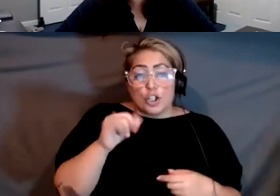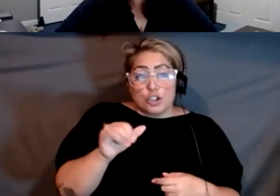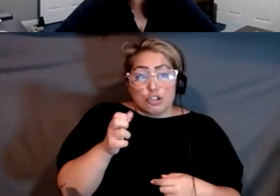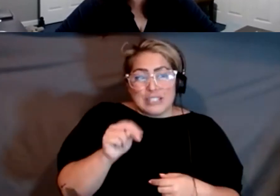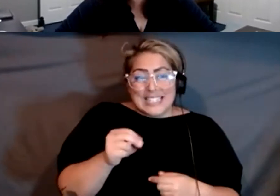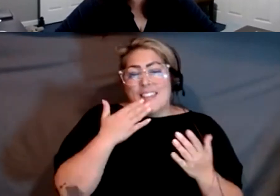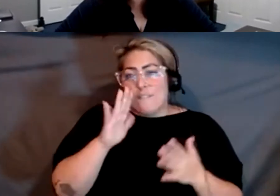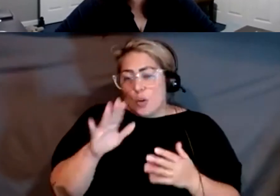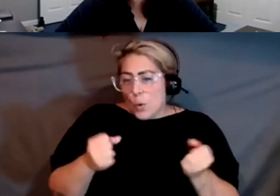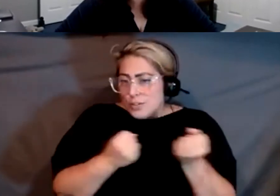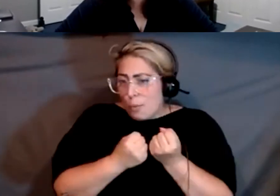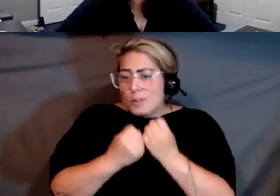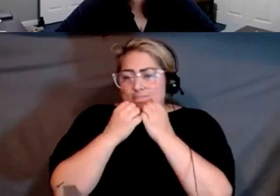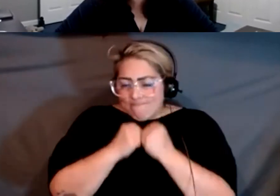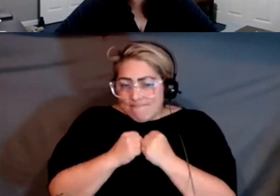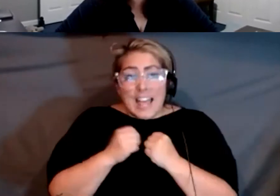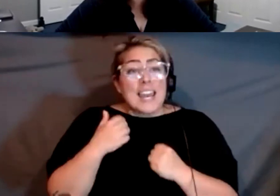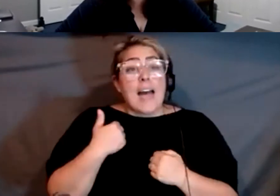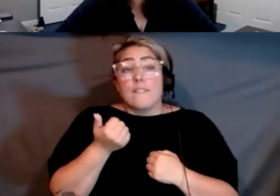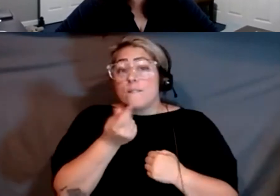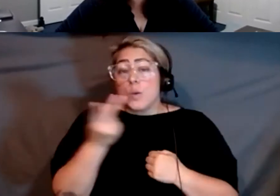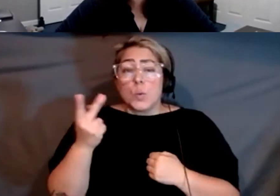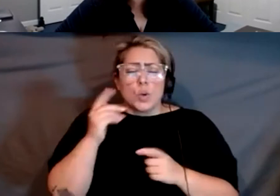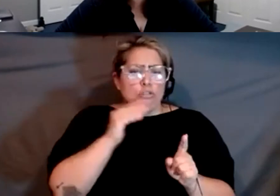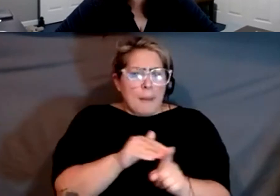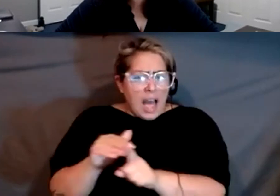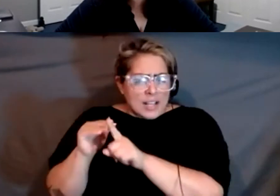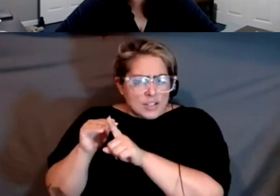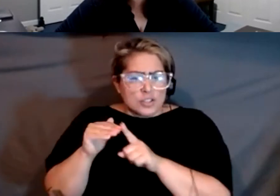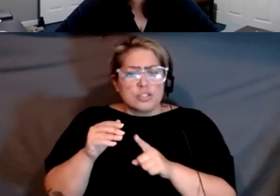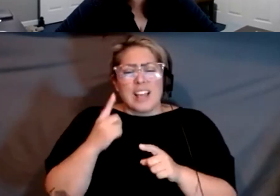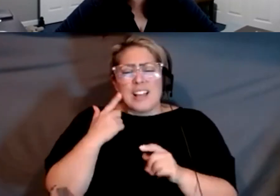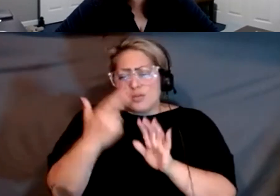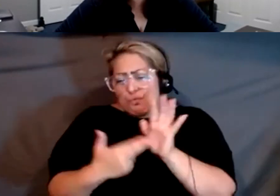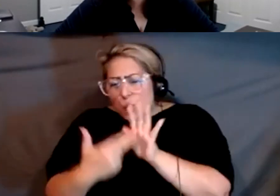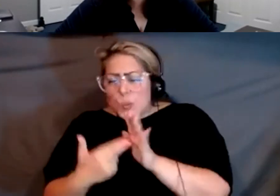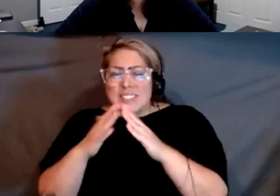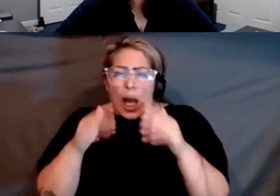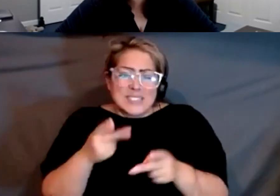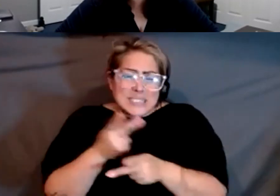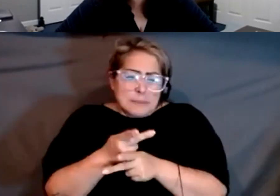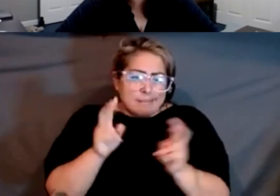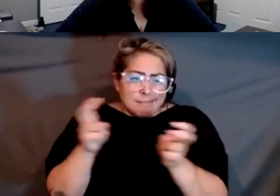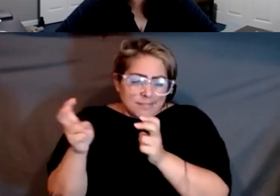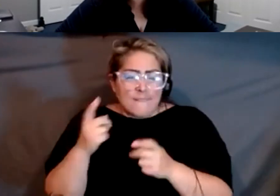reminders and housekeeping to end up with. We do have a field wide call next